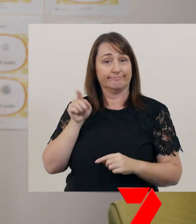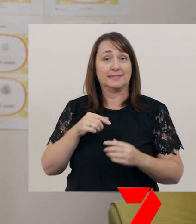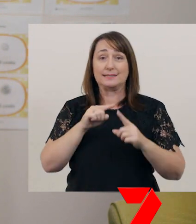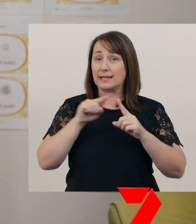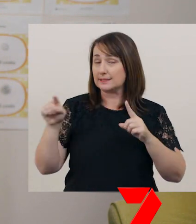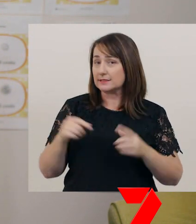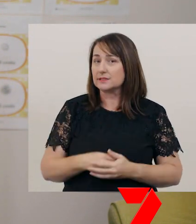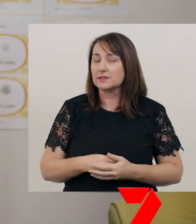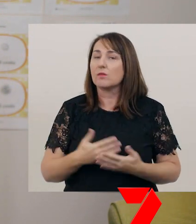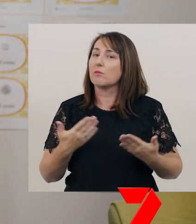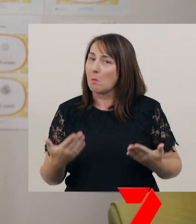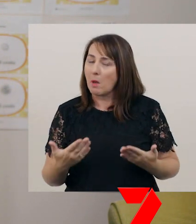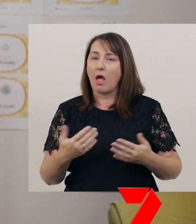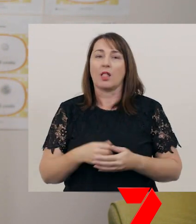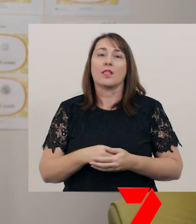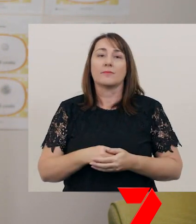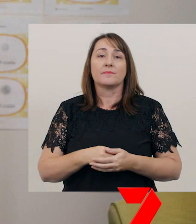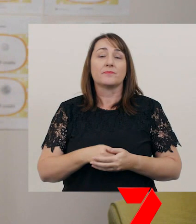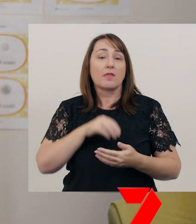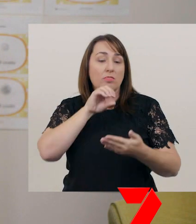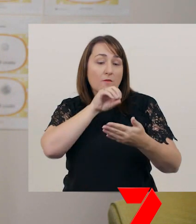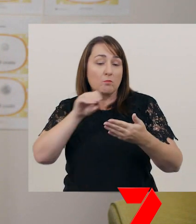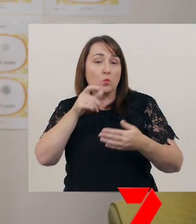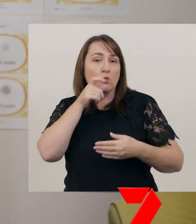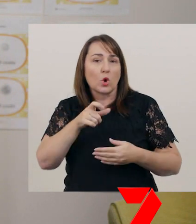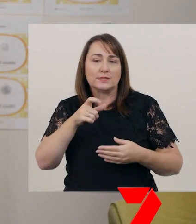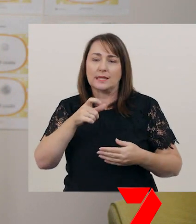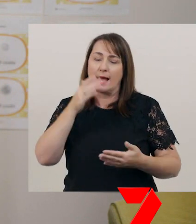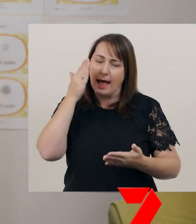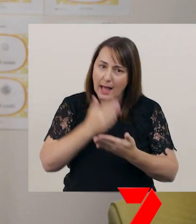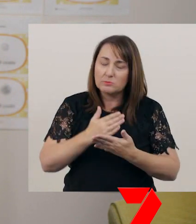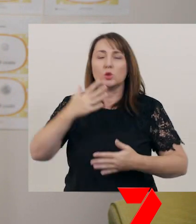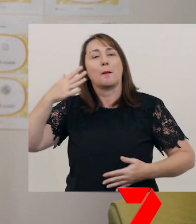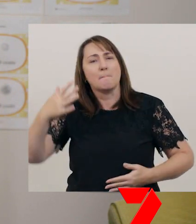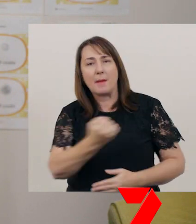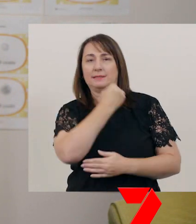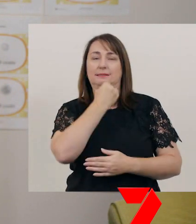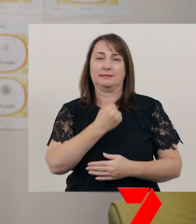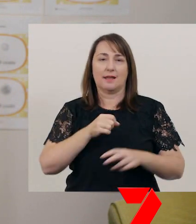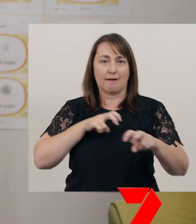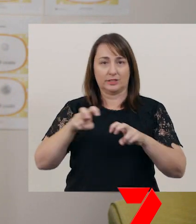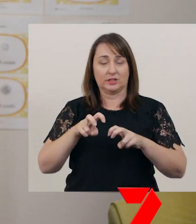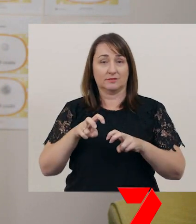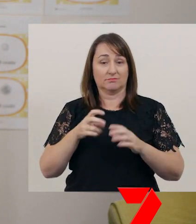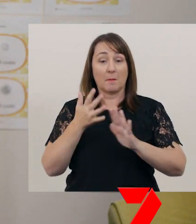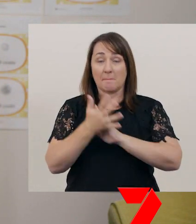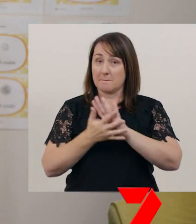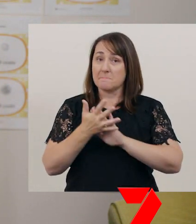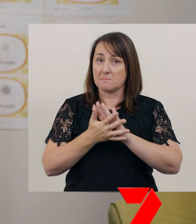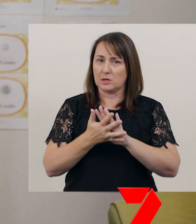The author has used modality by saying, "We absolutely must take action." This highlights how important it is that action is taken,